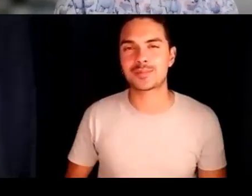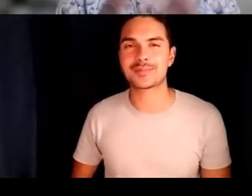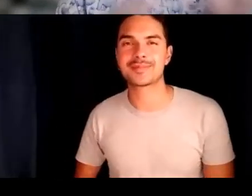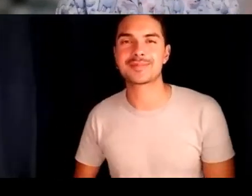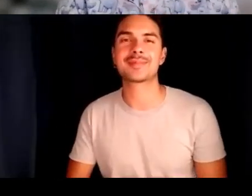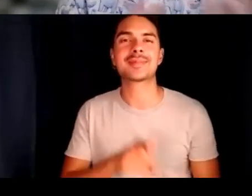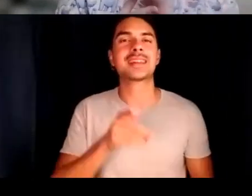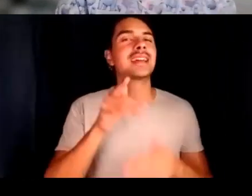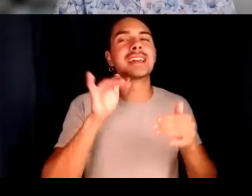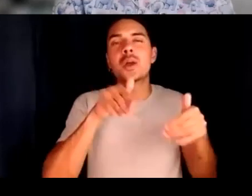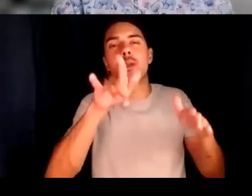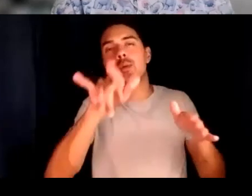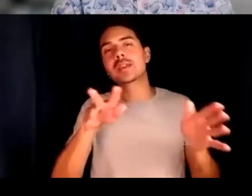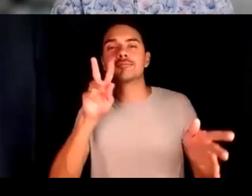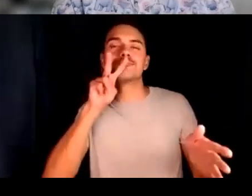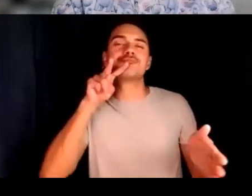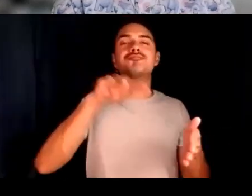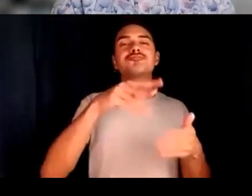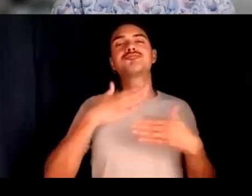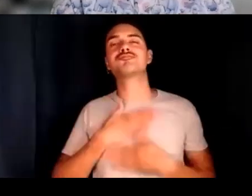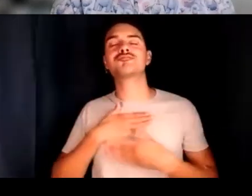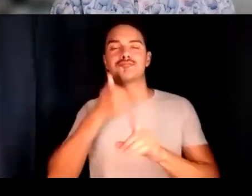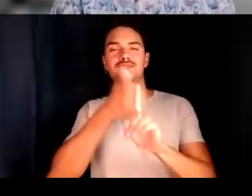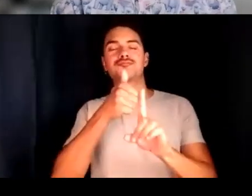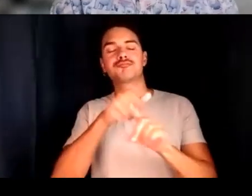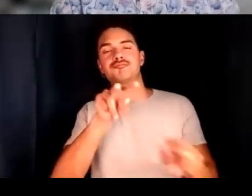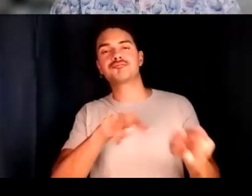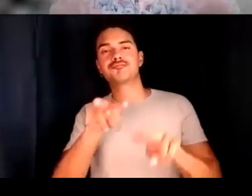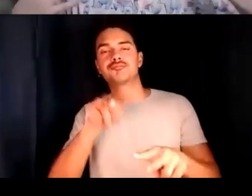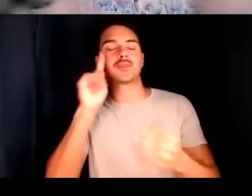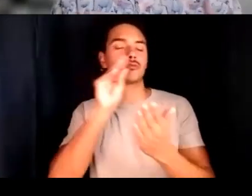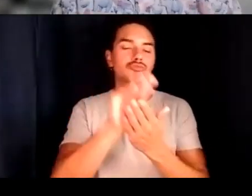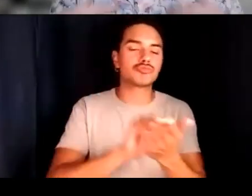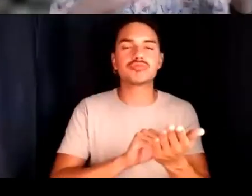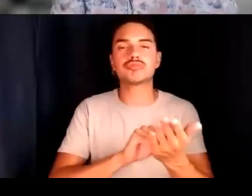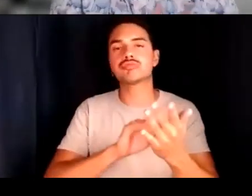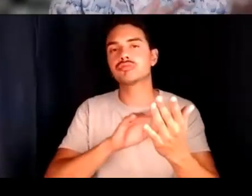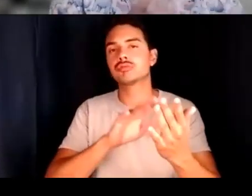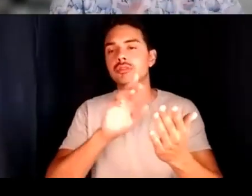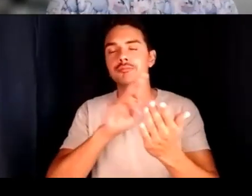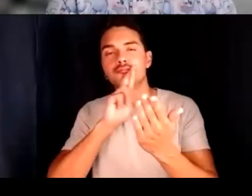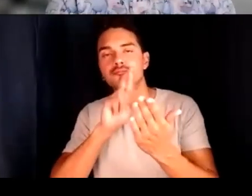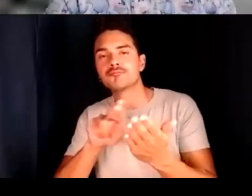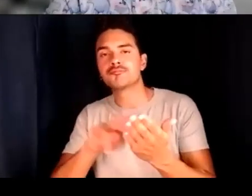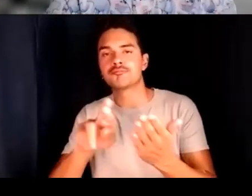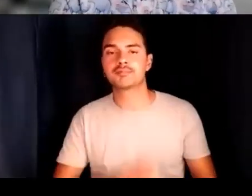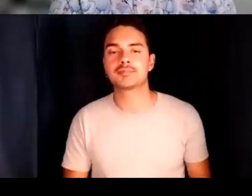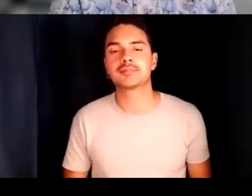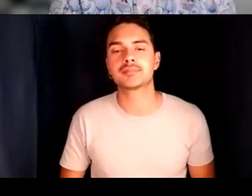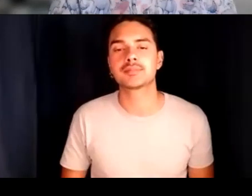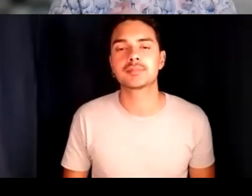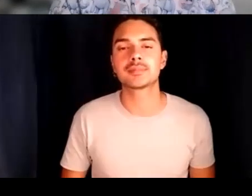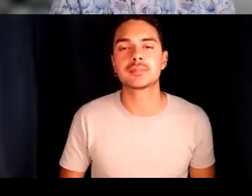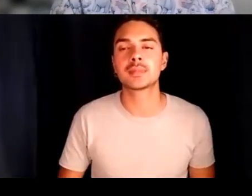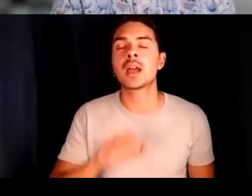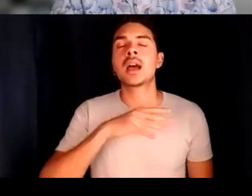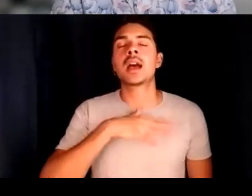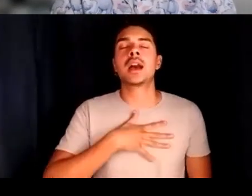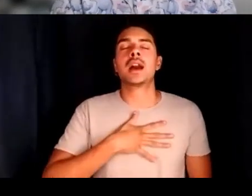if it helps you for notes, anything like that. I would love to see people using the chat and the Q&A